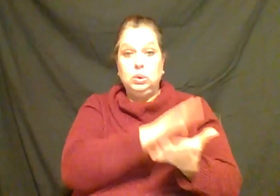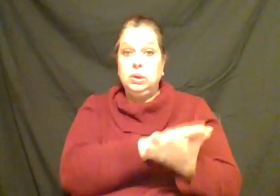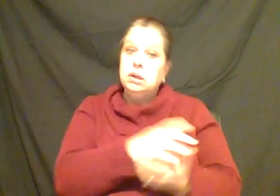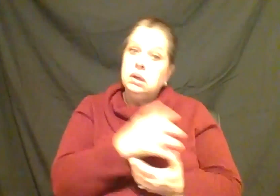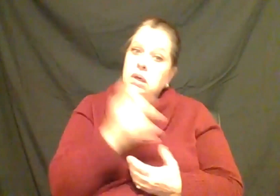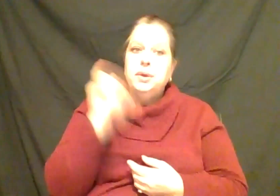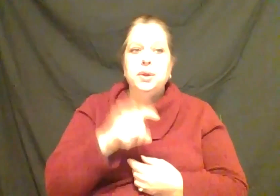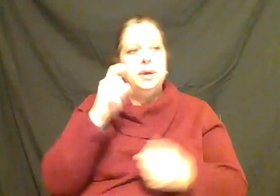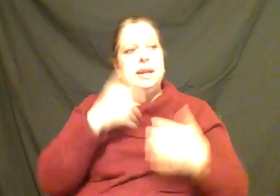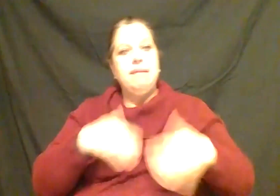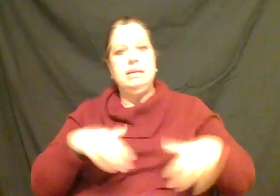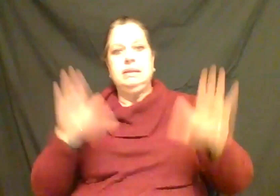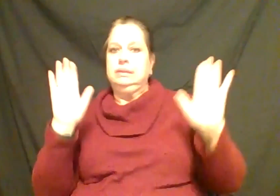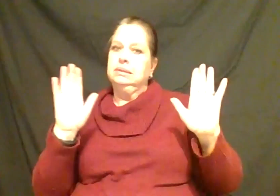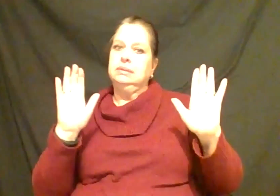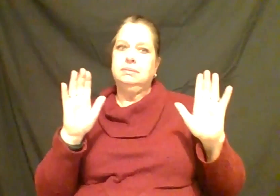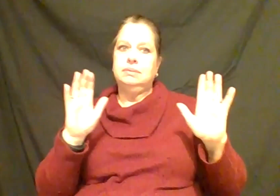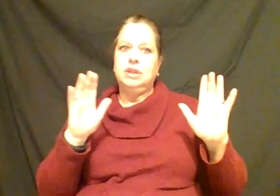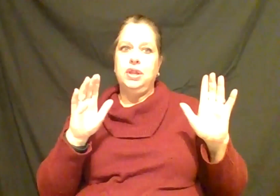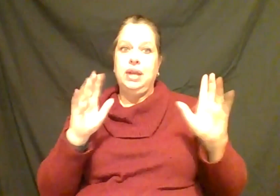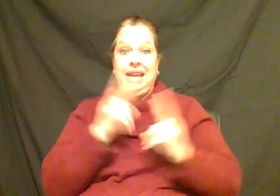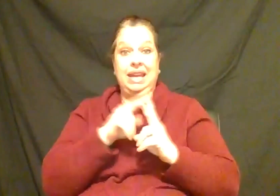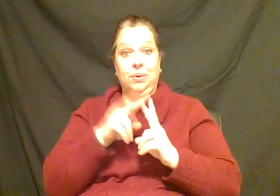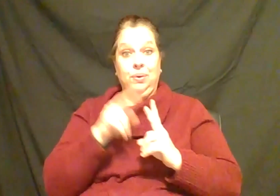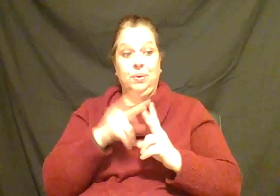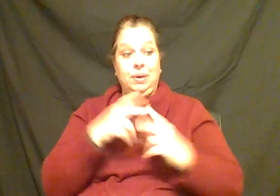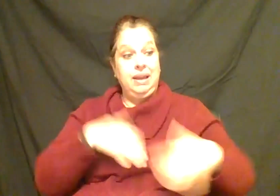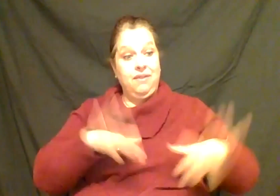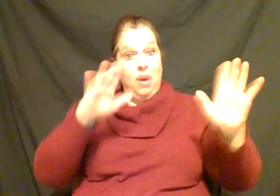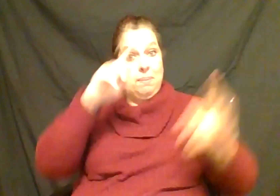under the a b model they're either gonna have to sacrifice summer and take some courses over